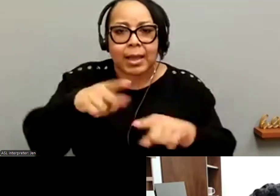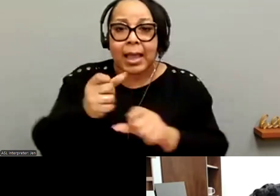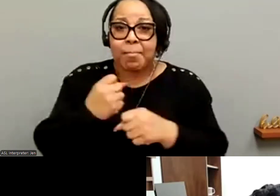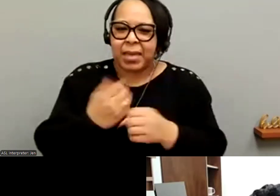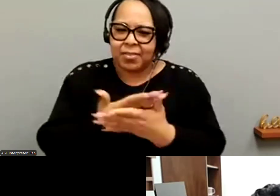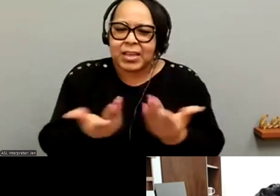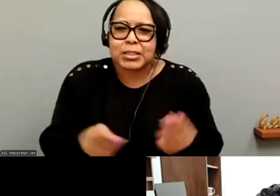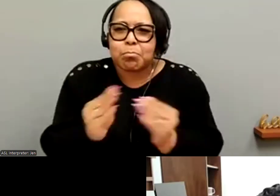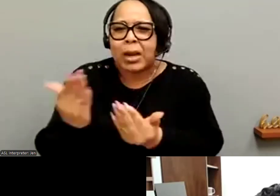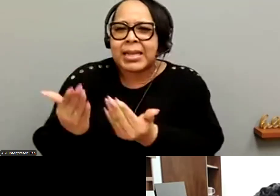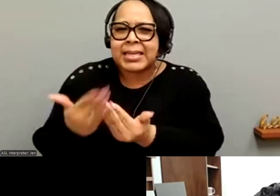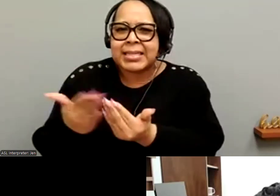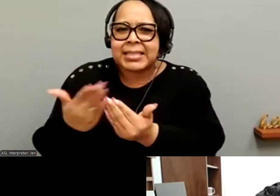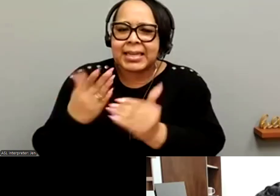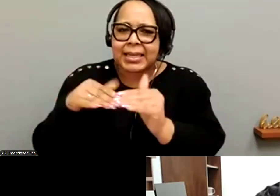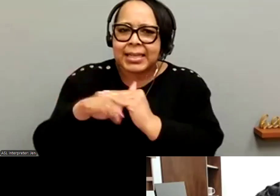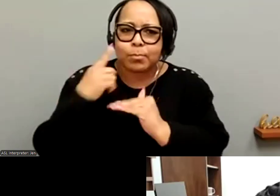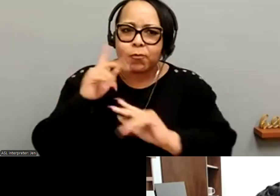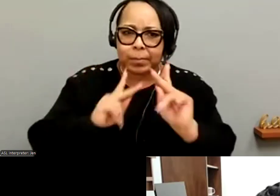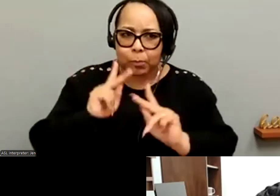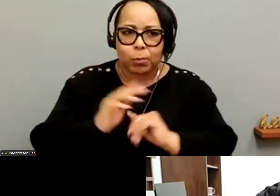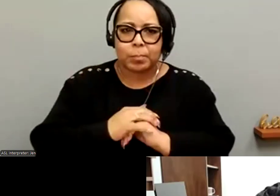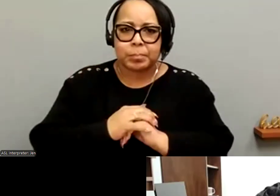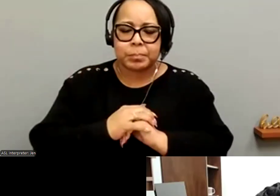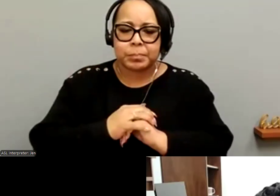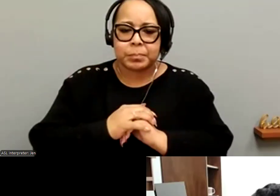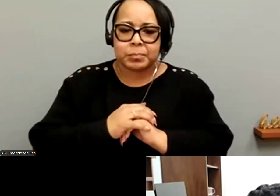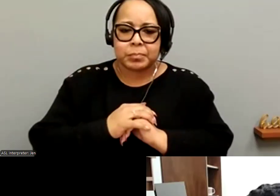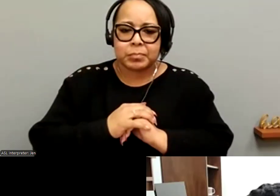13:08:08 more easily accessible to 13:08:10 people. I have known